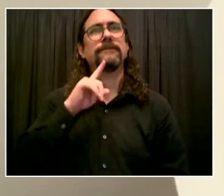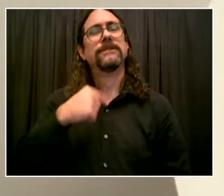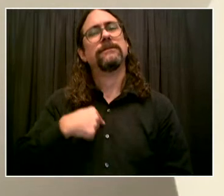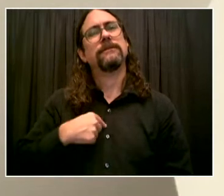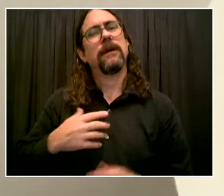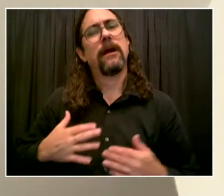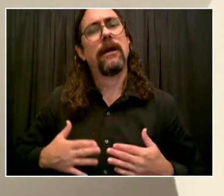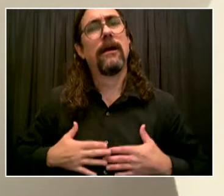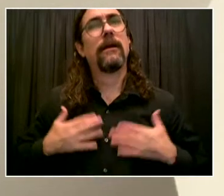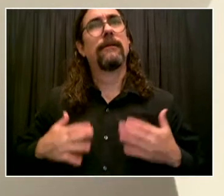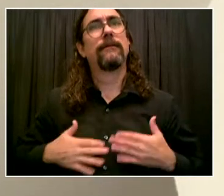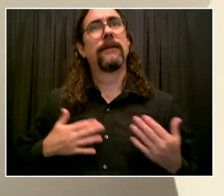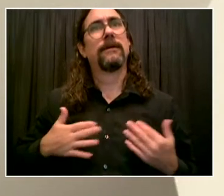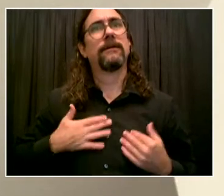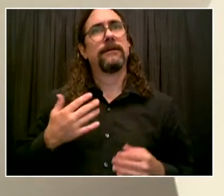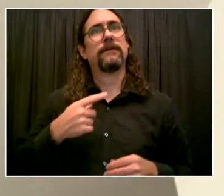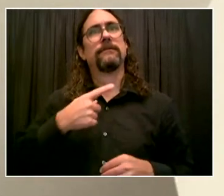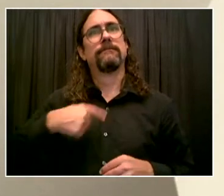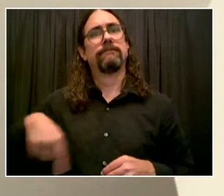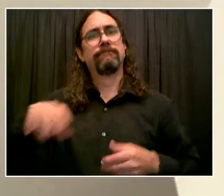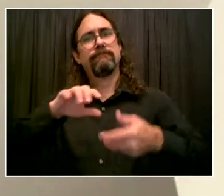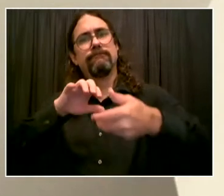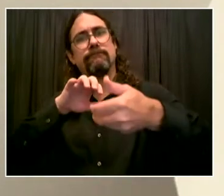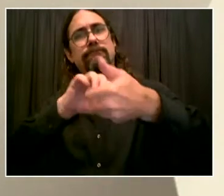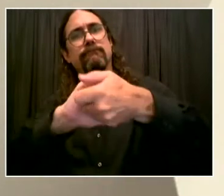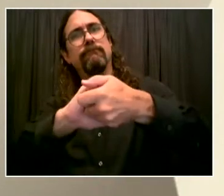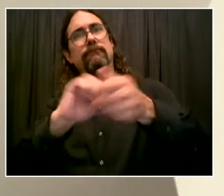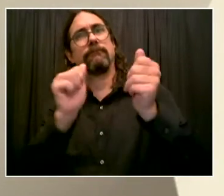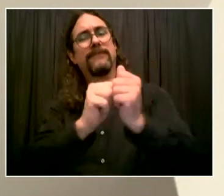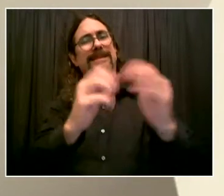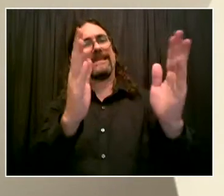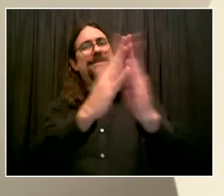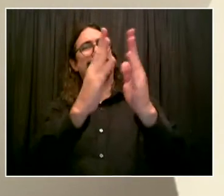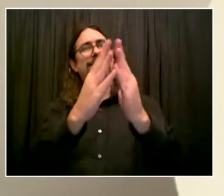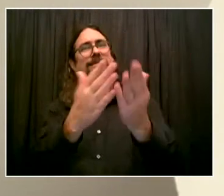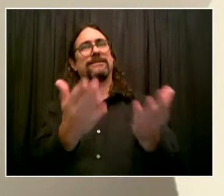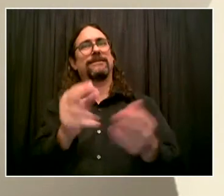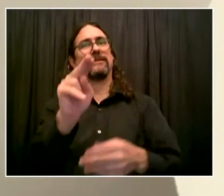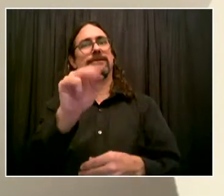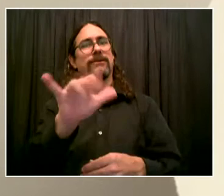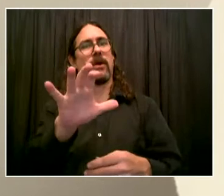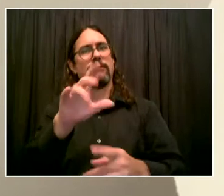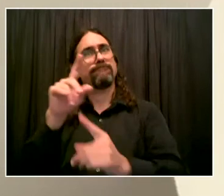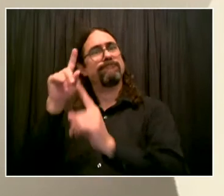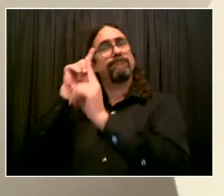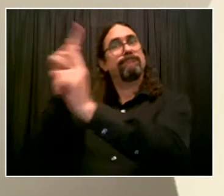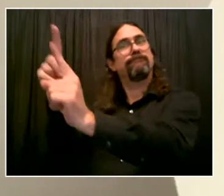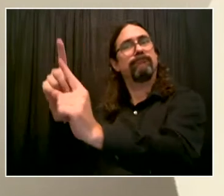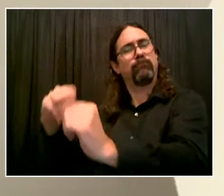OF US AT THE OUTSET OF THIS TERRIBLE PANDEMIC . TO BE A PARTNER OF YOURS